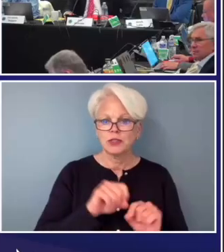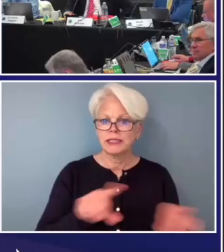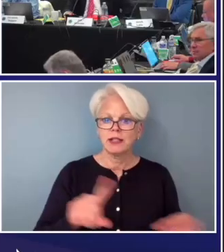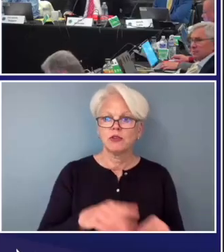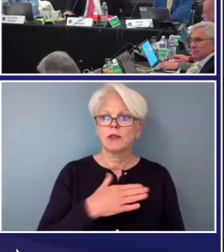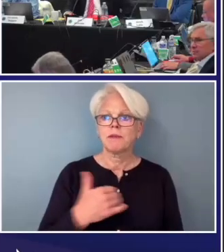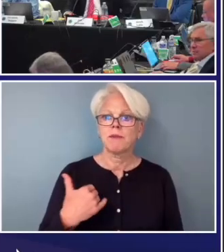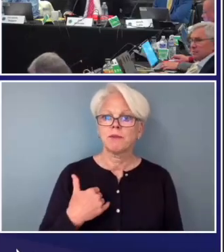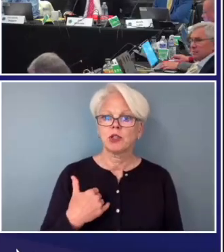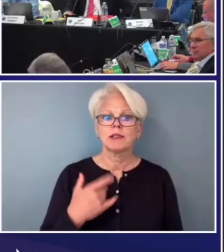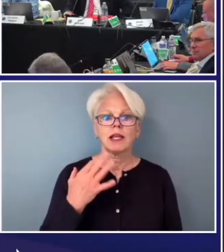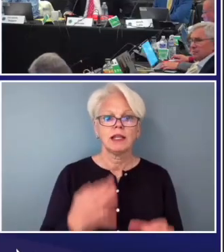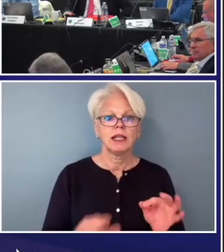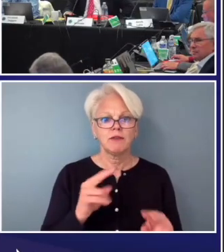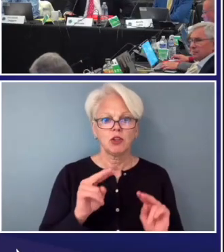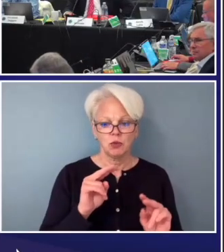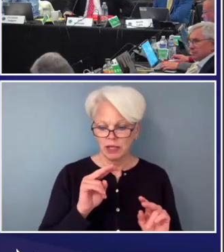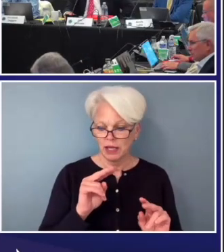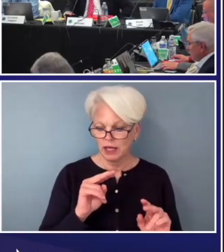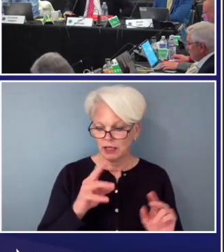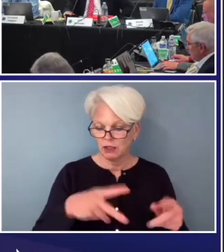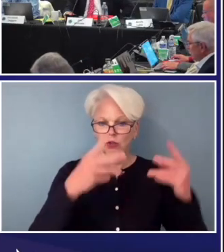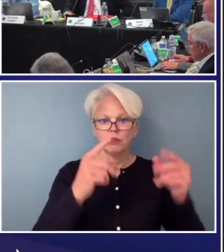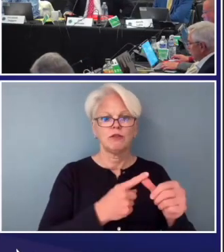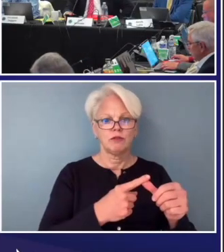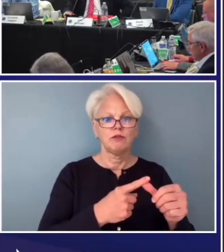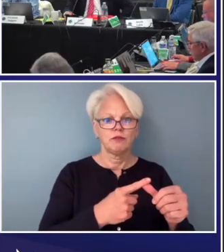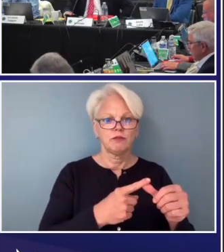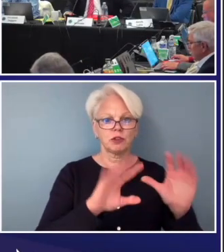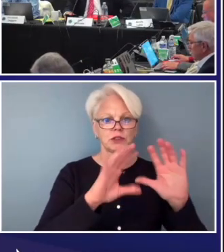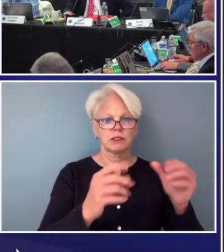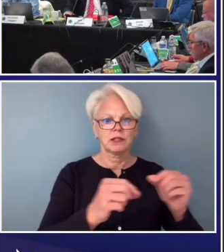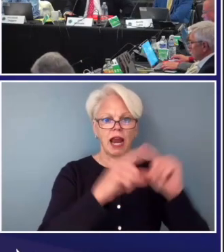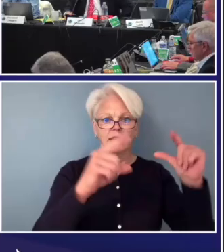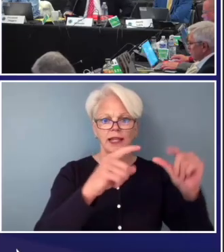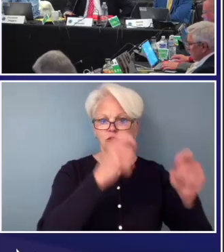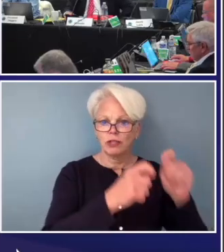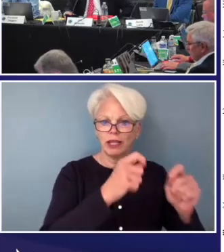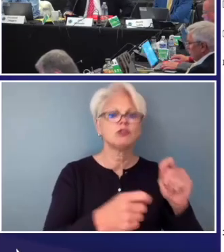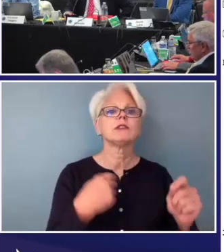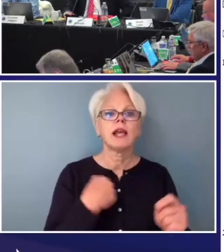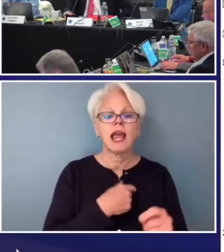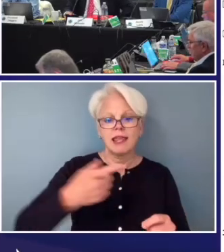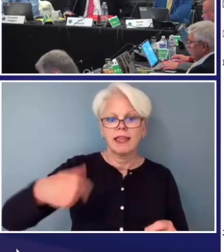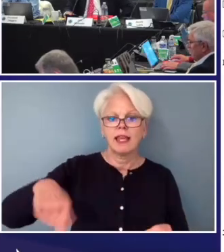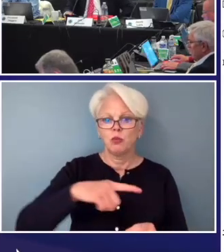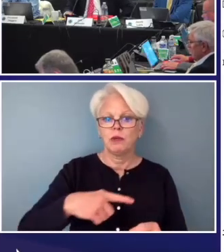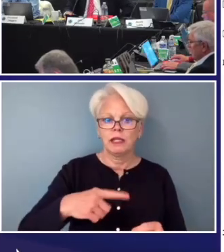And if you can go to the 1st set of highlighted changes and then we'll figure out amongst ourselves, um, here,